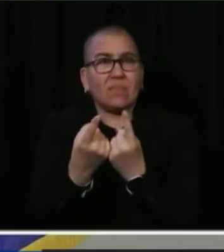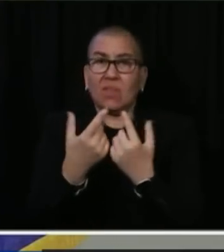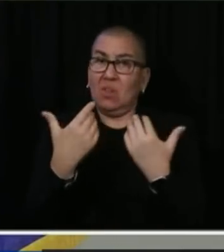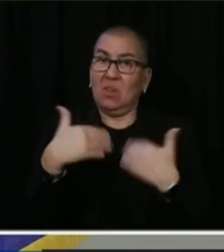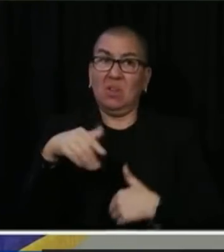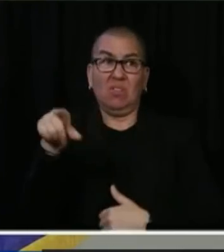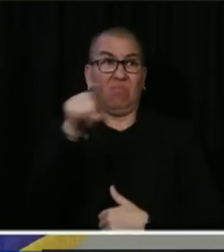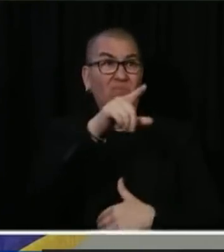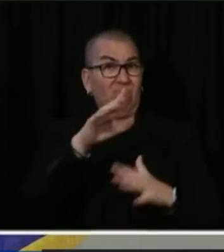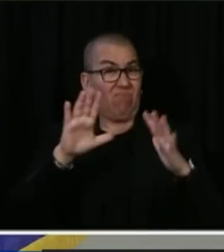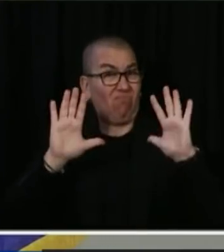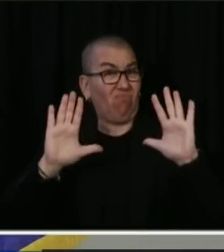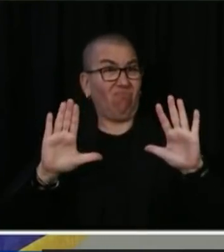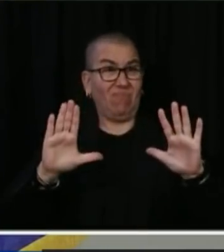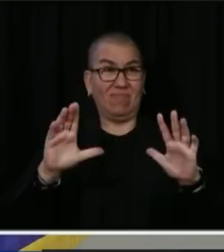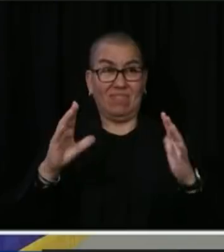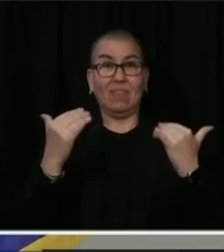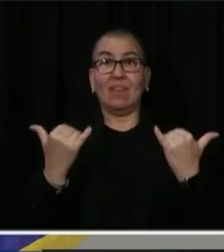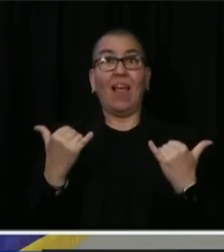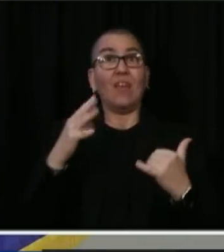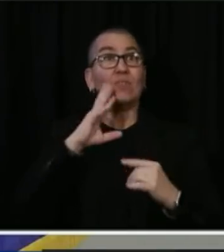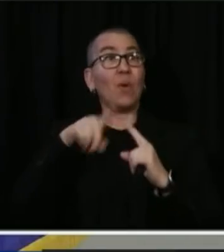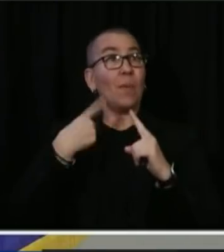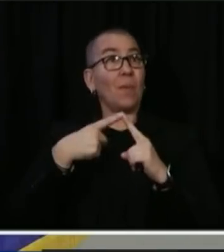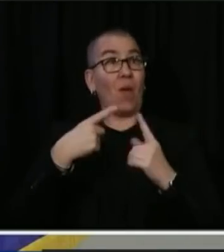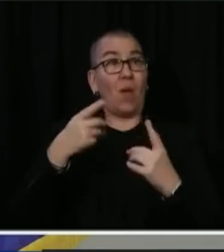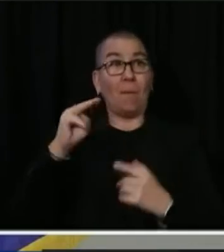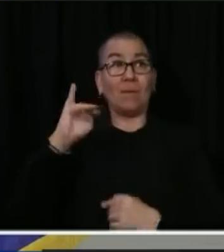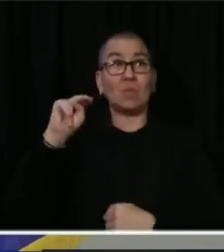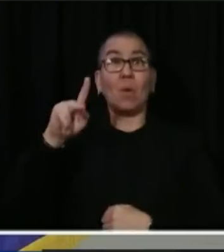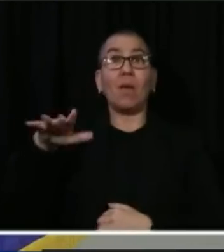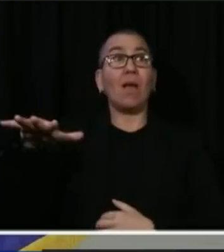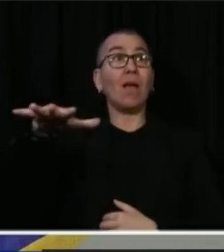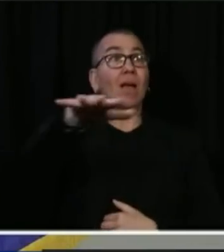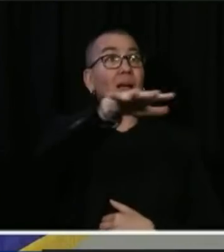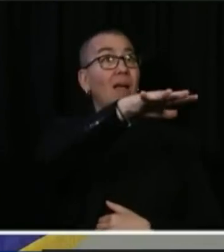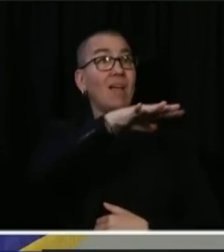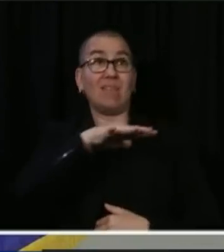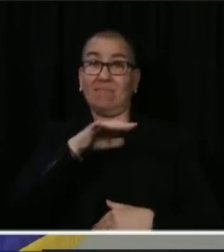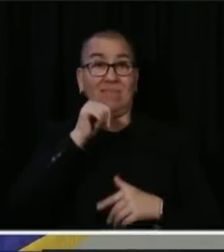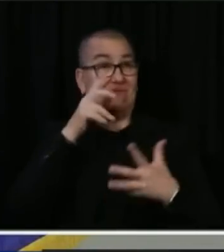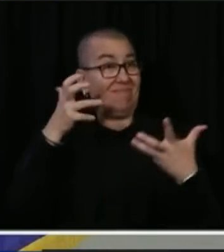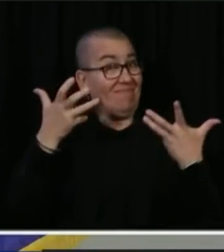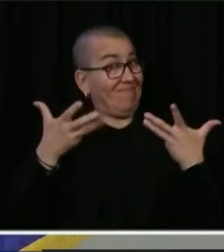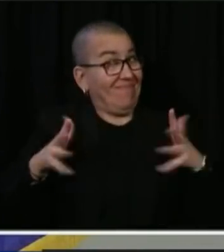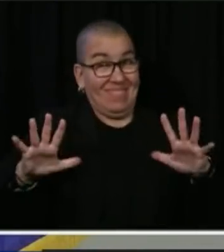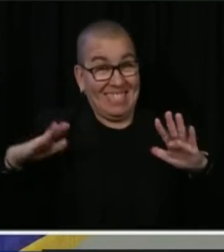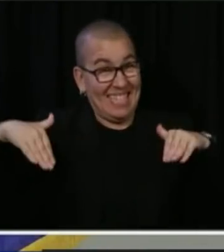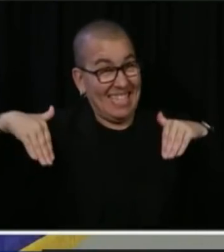AND TO YOU MINNESOTANS. IT HAS BEEN A LONG JOURNEY BUT